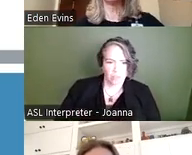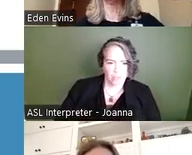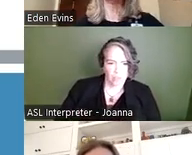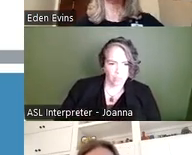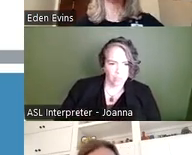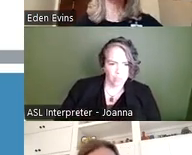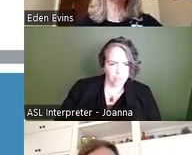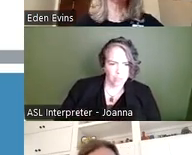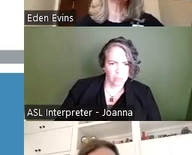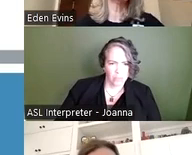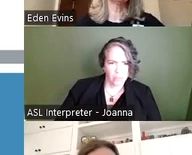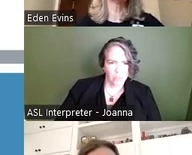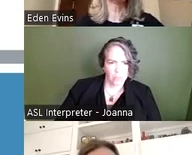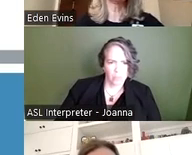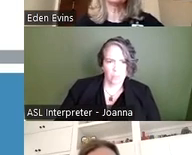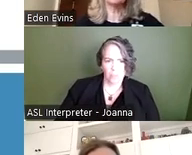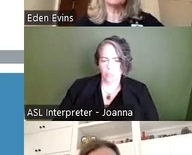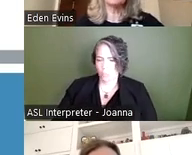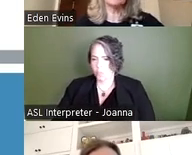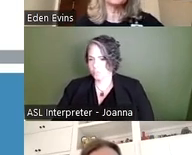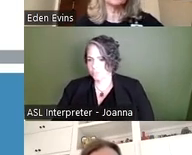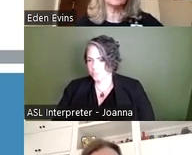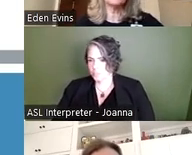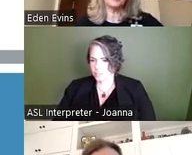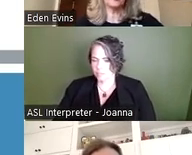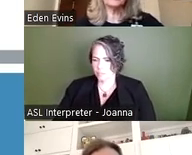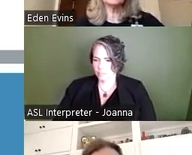Yeah, we don't know. We're learning a bit more about vapes. They're not harmless,